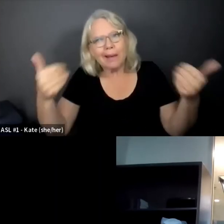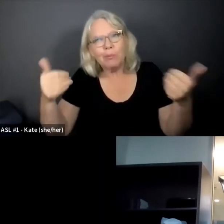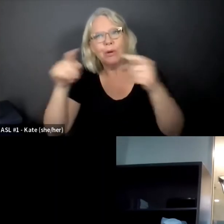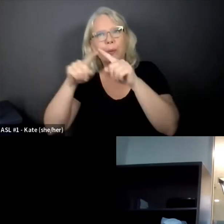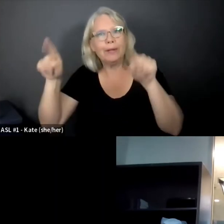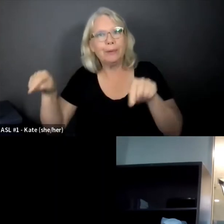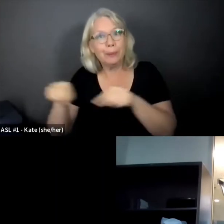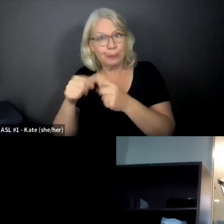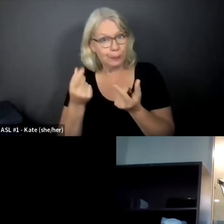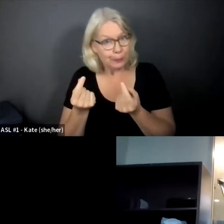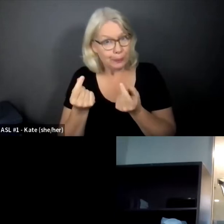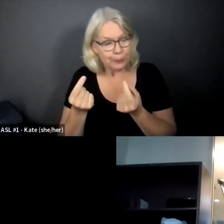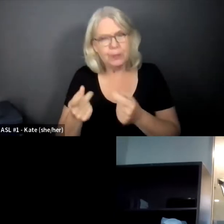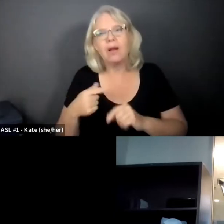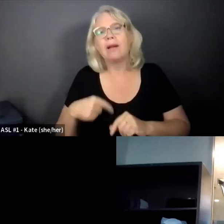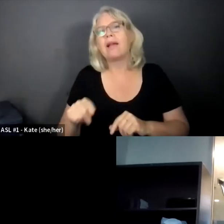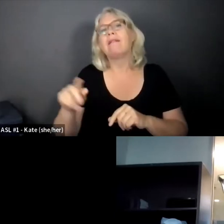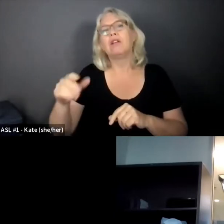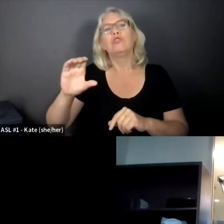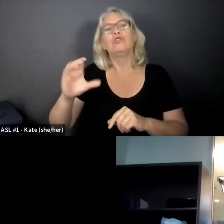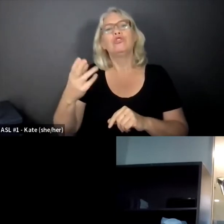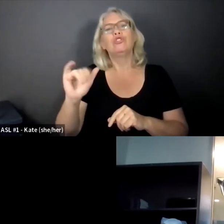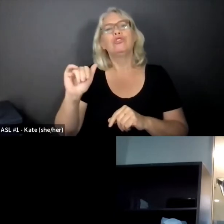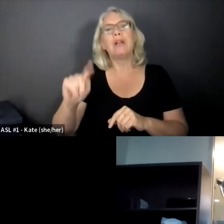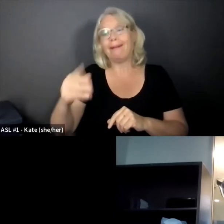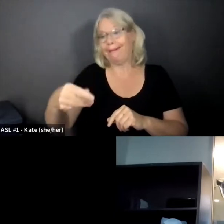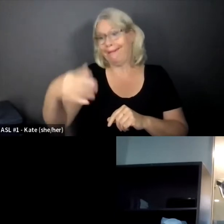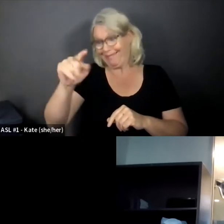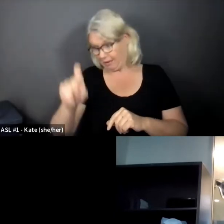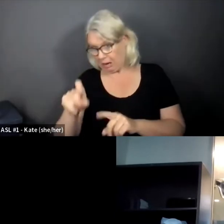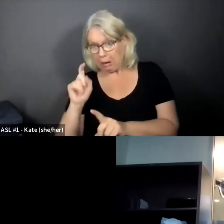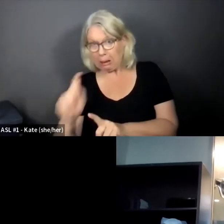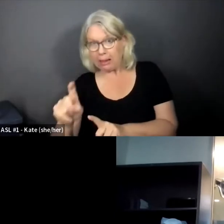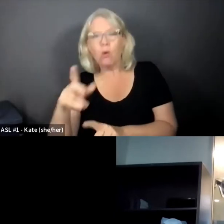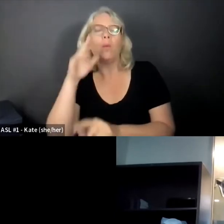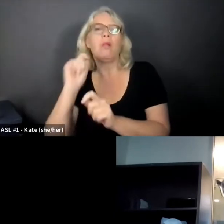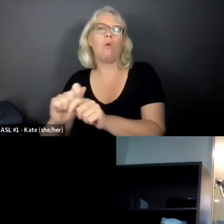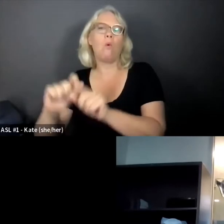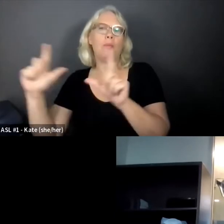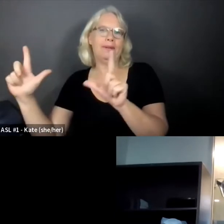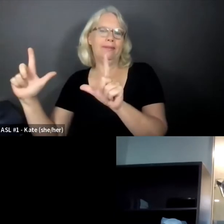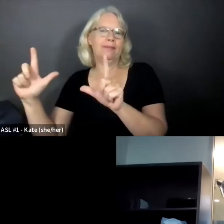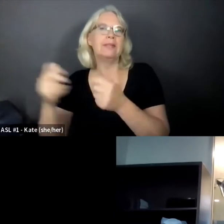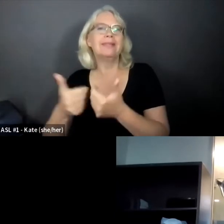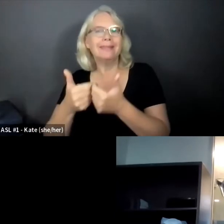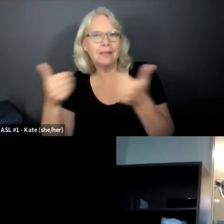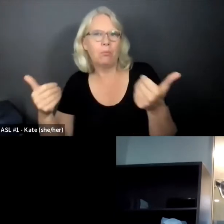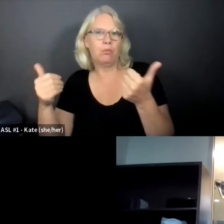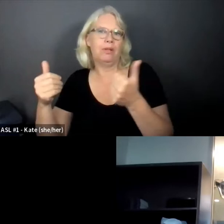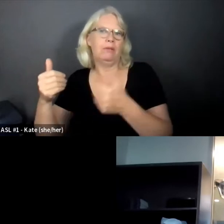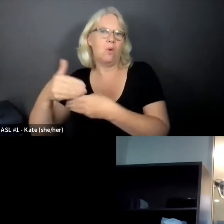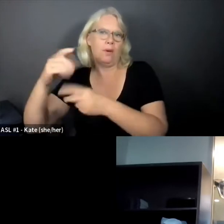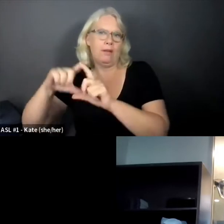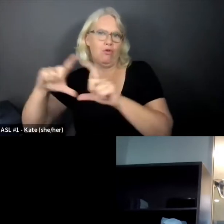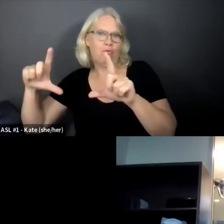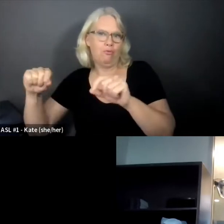IN THE CHAT BOX. IF YOU ARE A MEMBER, PLEASE TAKE A MOMENT TO ENSURE YOUR ZOOM NAME DISPLAYS YOUR FULL